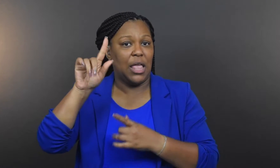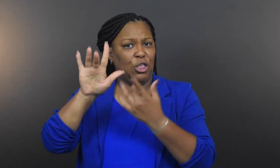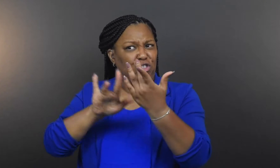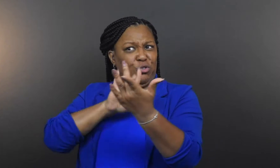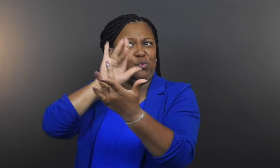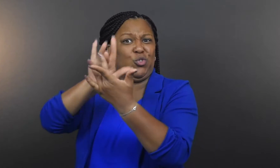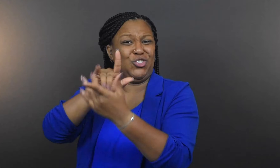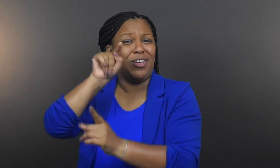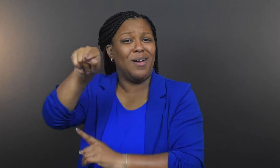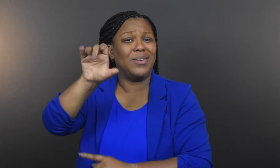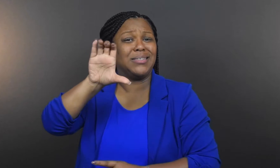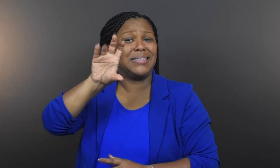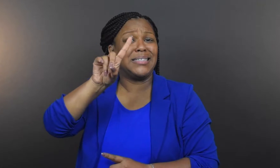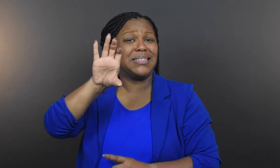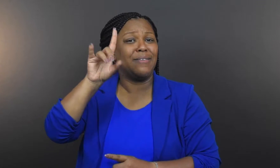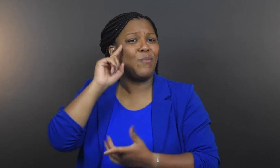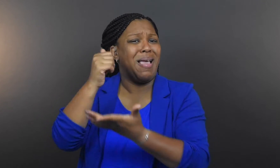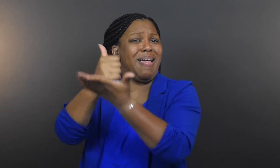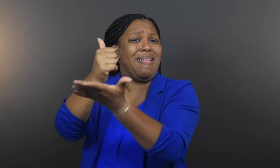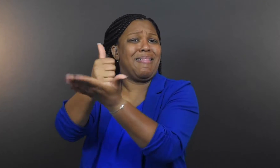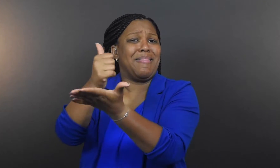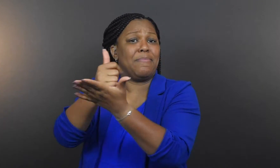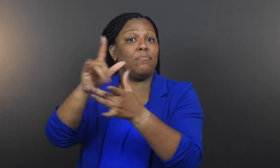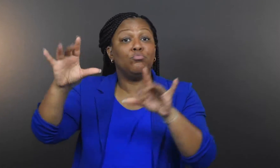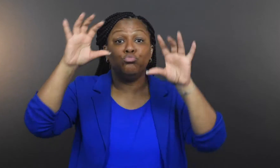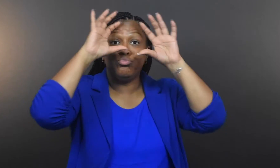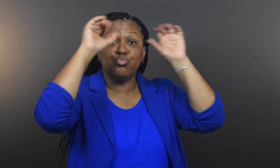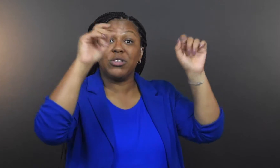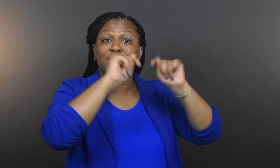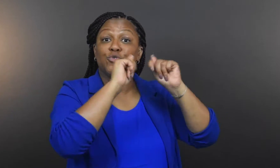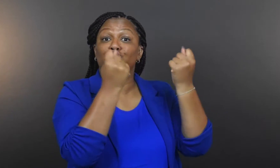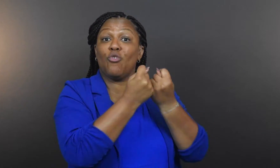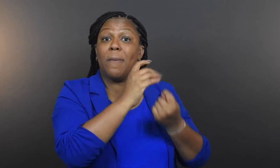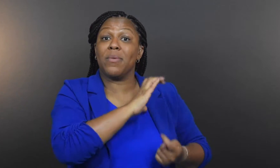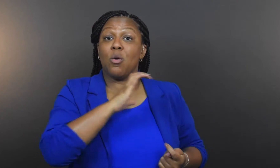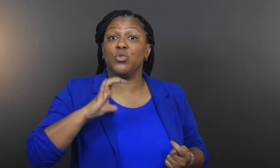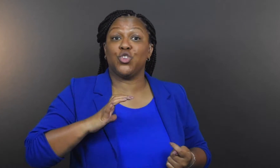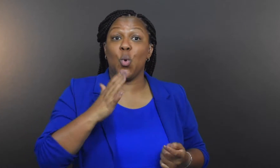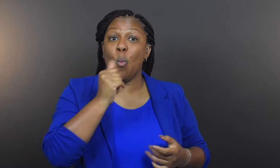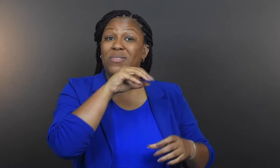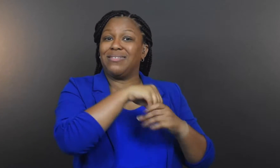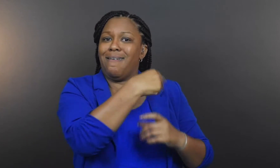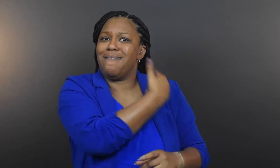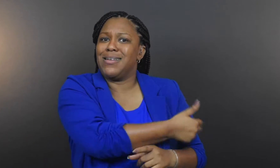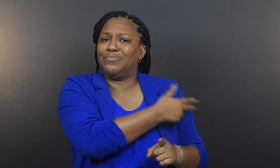reached out to CDC for help, the president of its tribal council was in the hospital